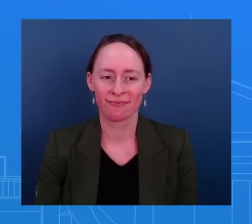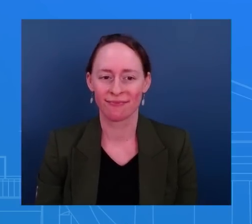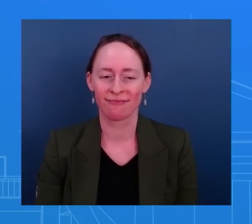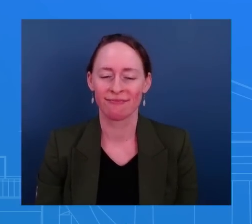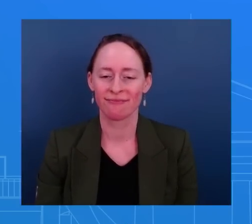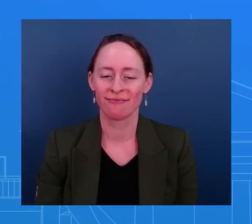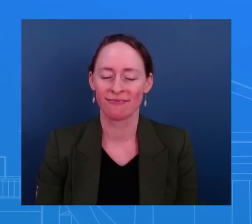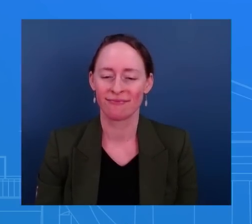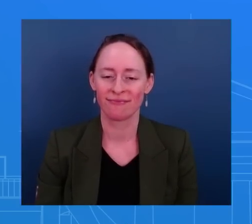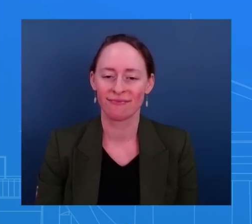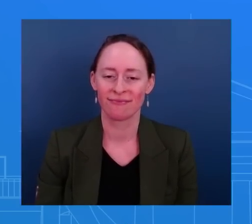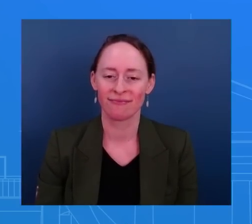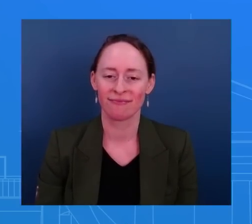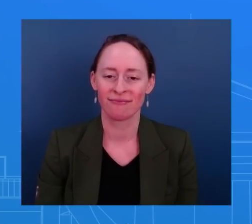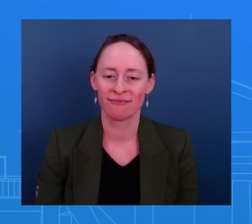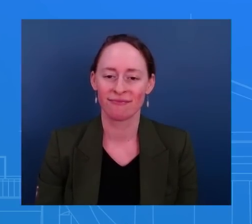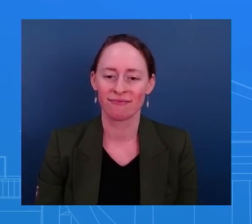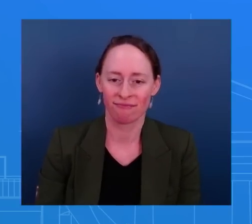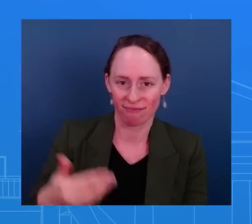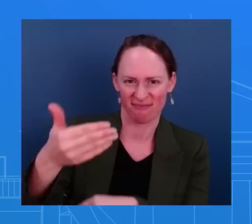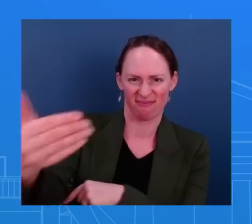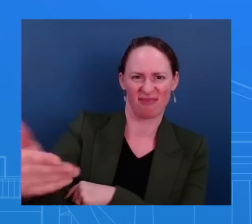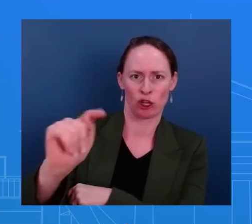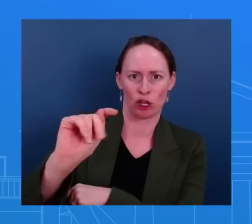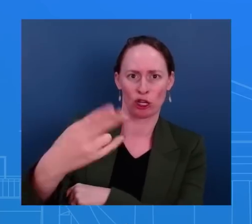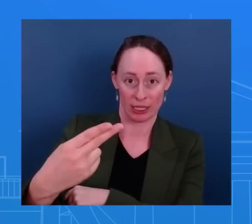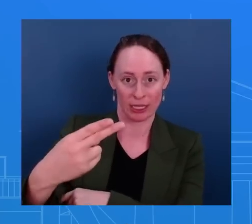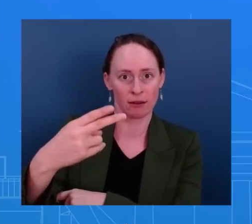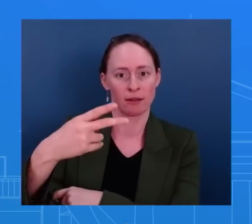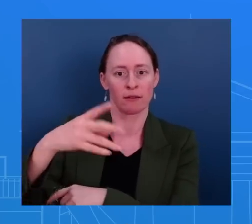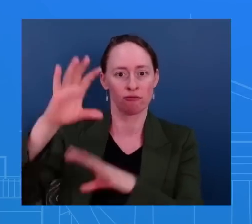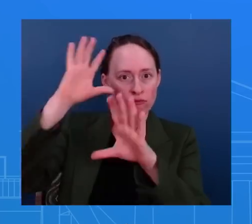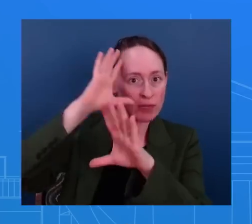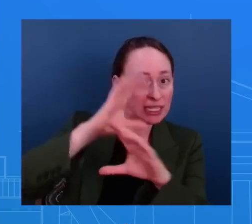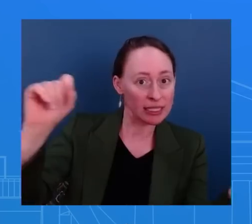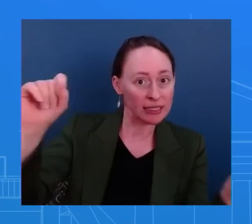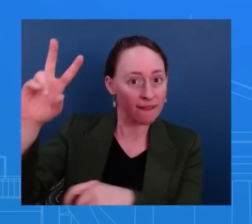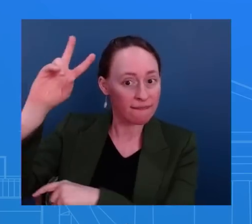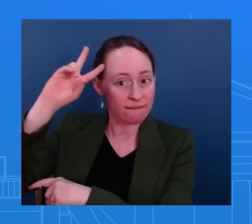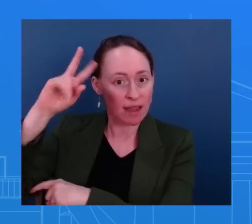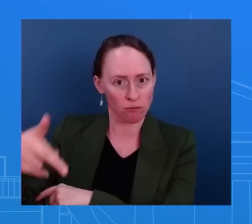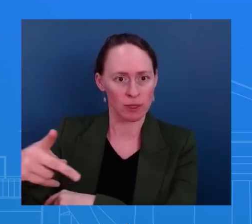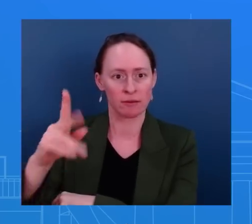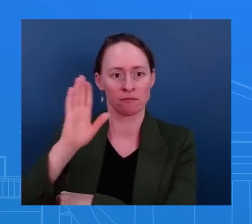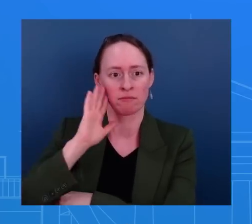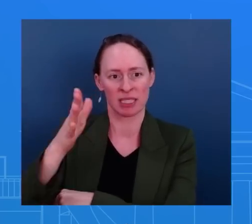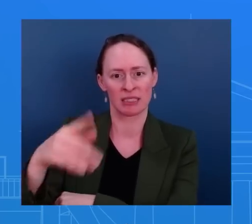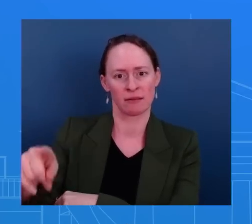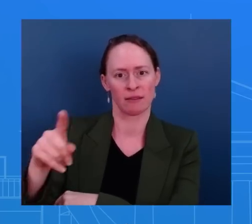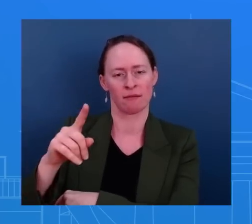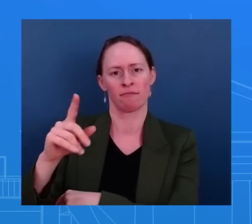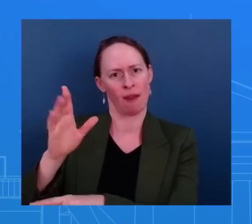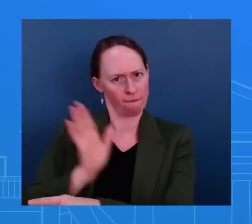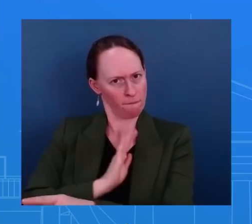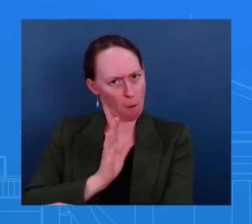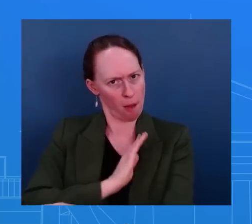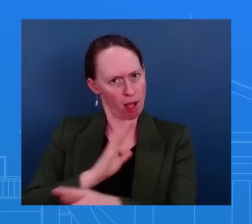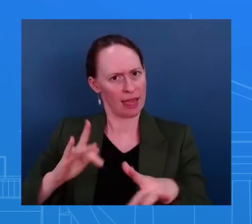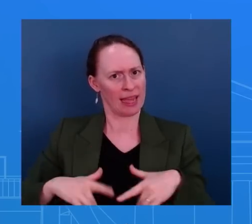Can we expect -- because that's an official event; that's a policy event. Ms. Jean-Pierre: Yeah. The Press: Can we expect to see more of those kind of joint administration events between the president and vice president?